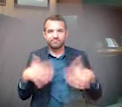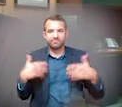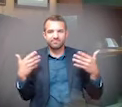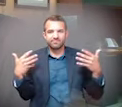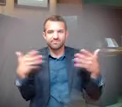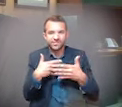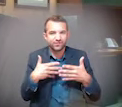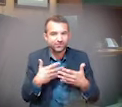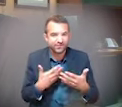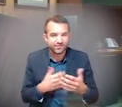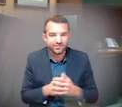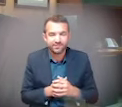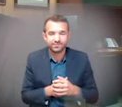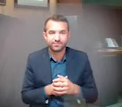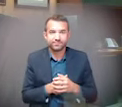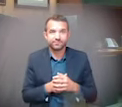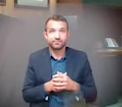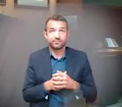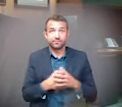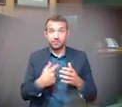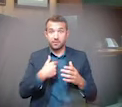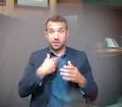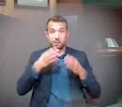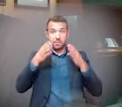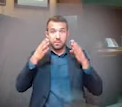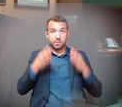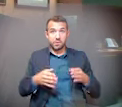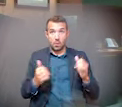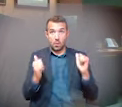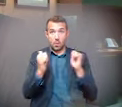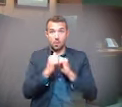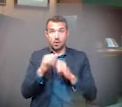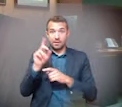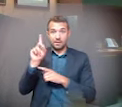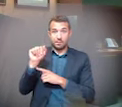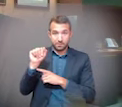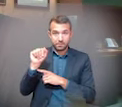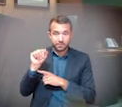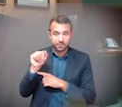You, as a person with a disability, may not be seen